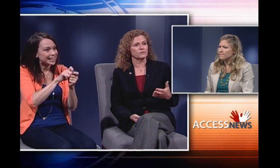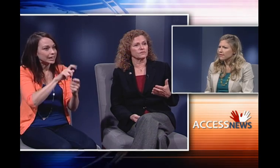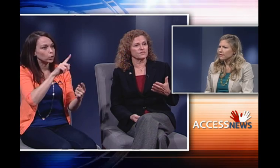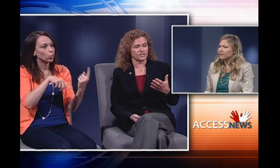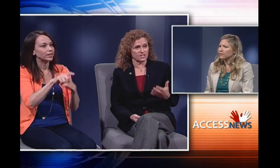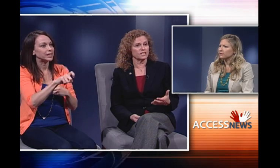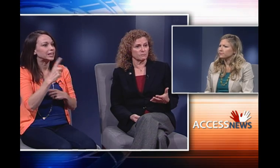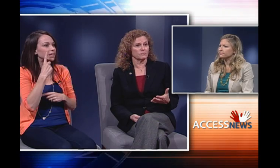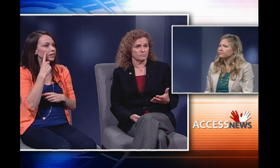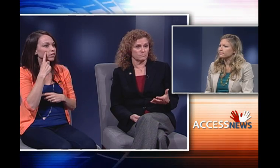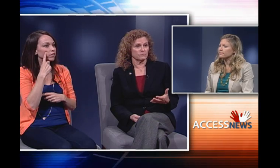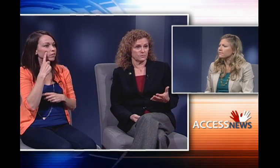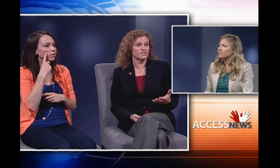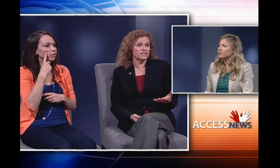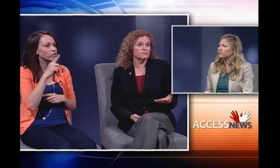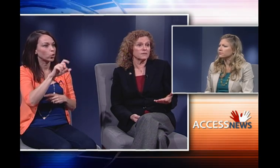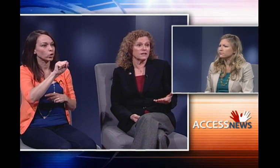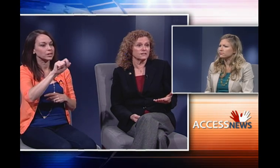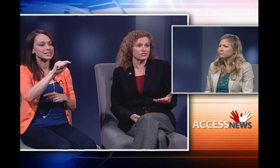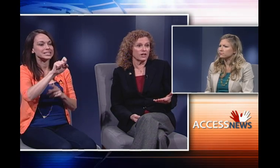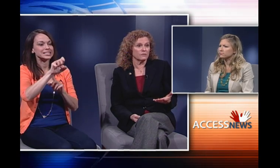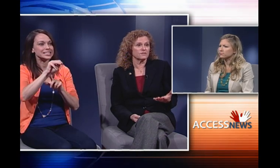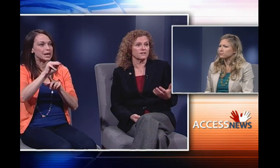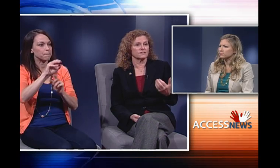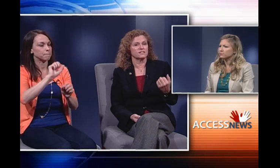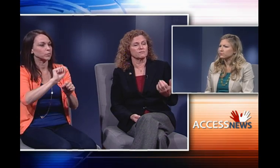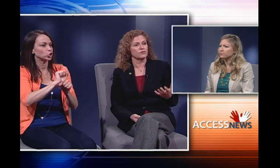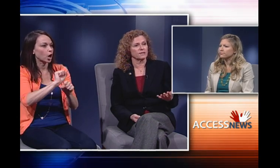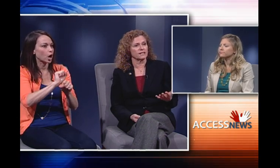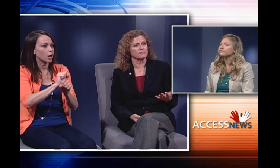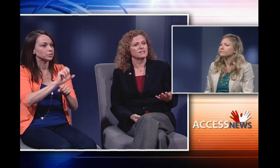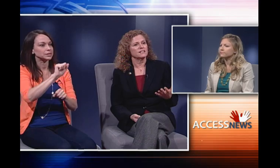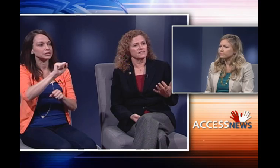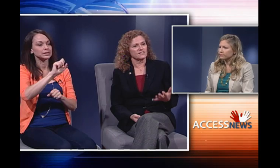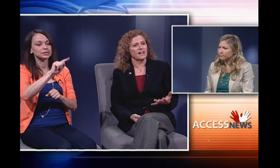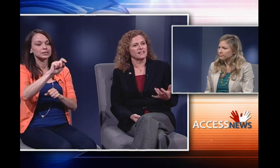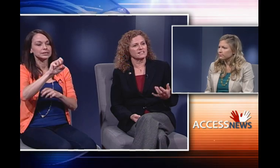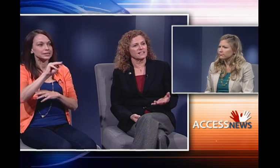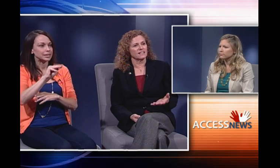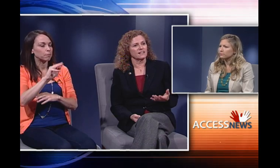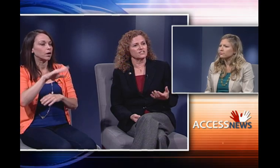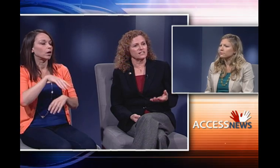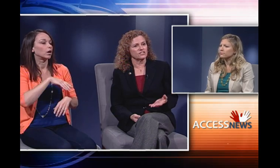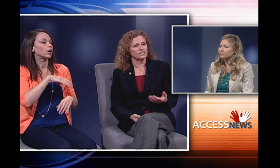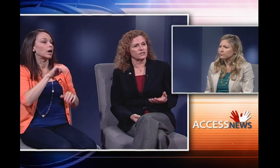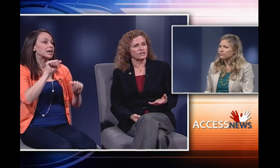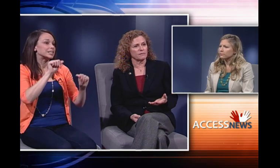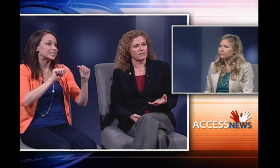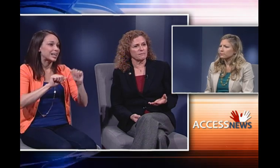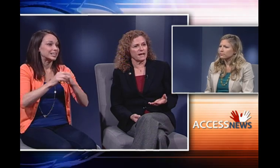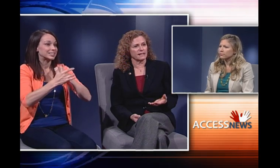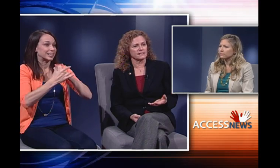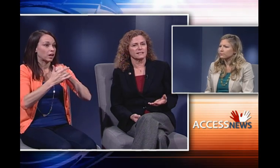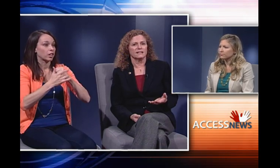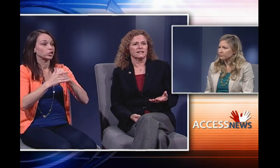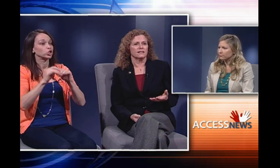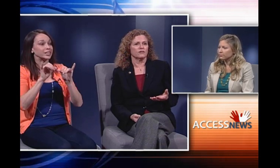for the STEM jobs, the STEM curriculum-- the Science, Technology, Engineering, and Mathematics.